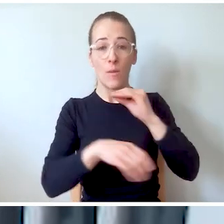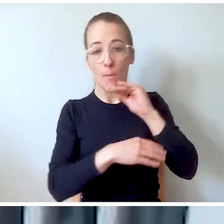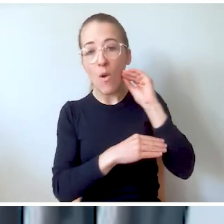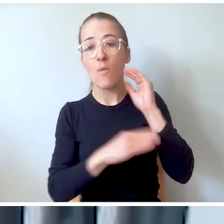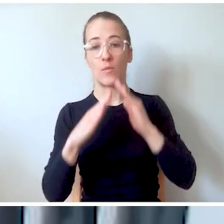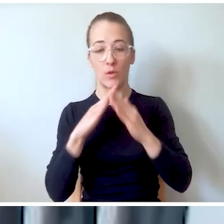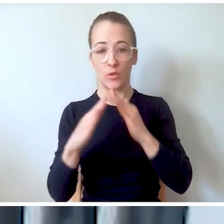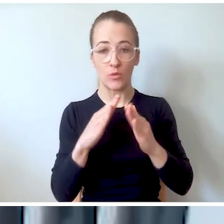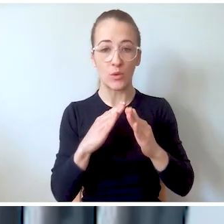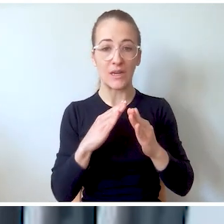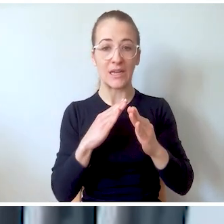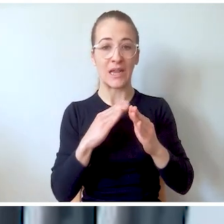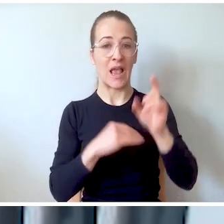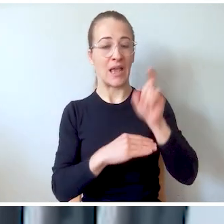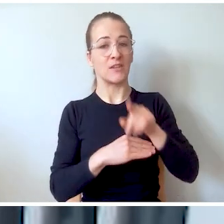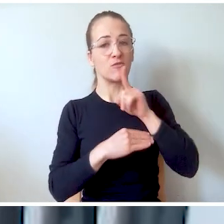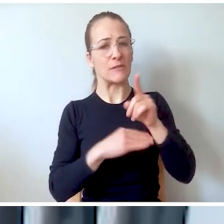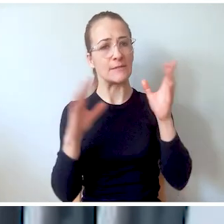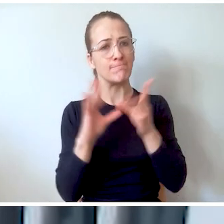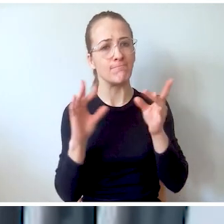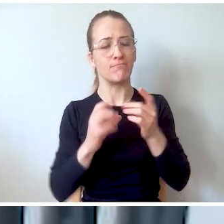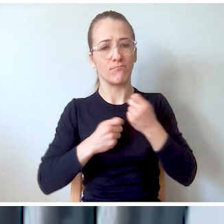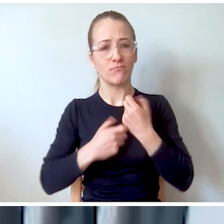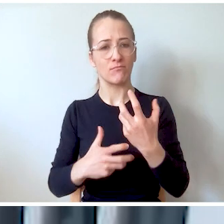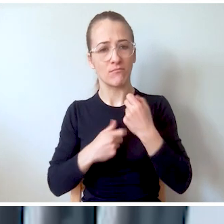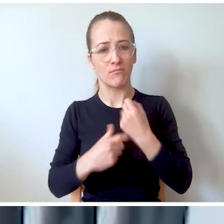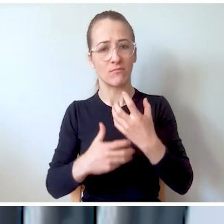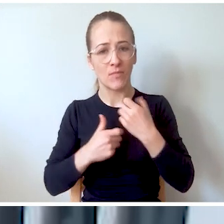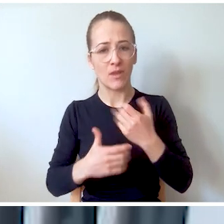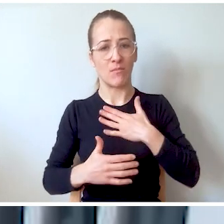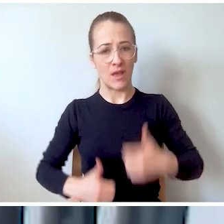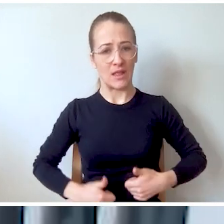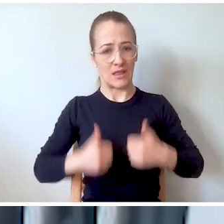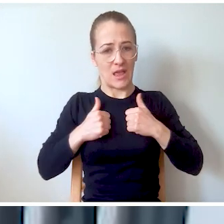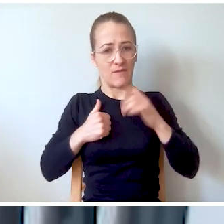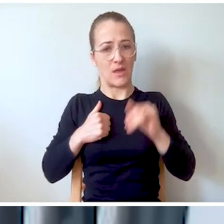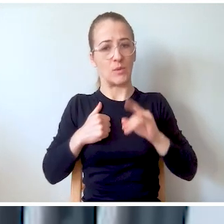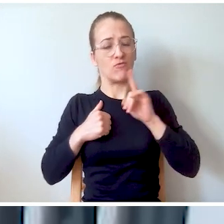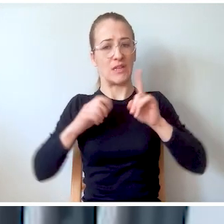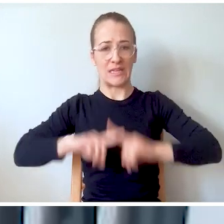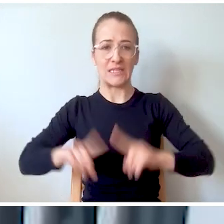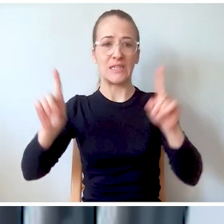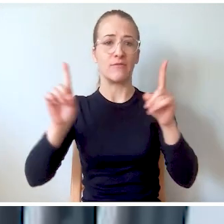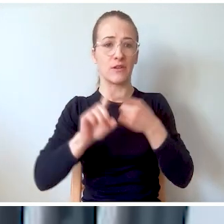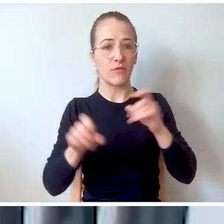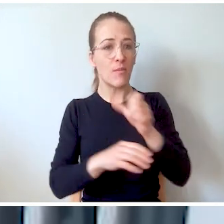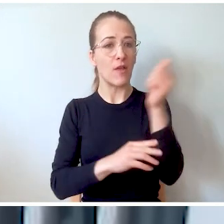that I had to articulate an existence that was different than I think many other people's lives,